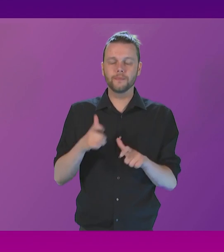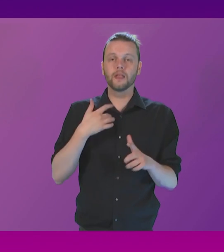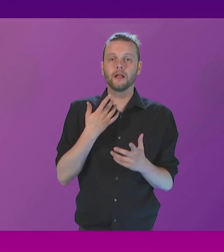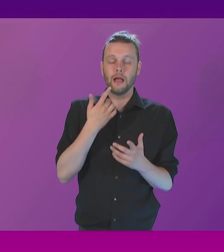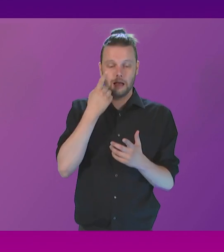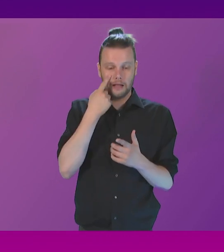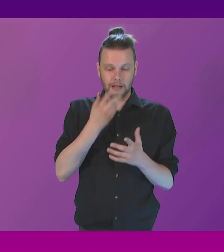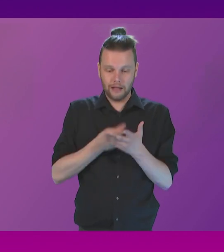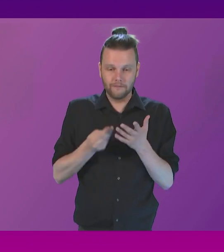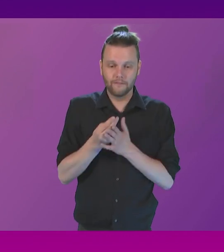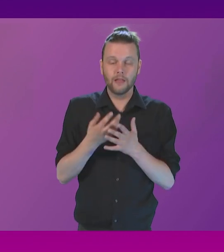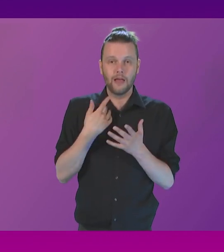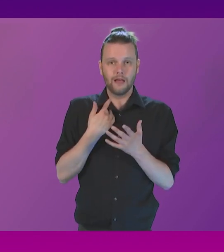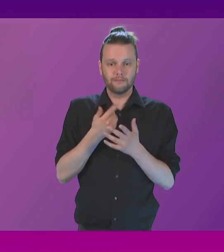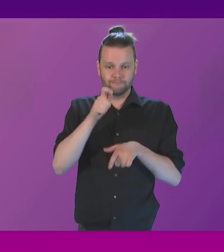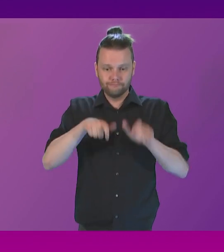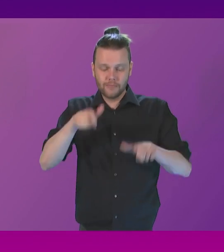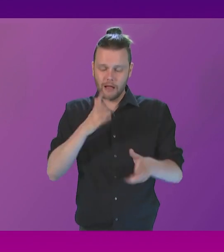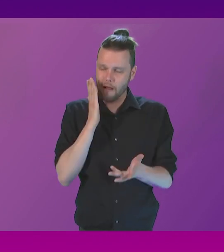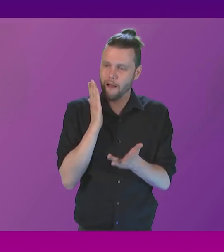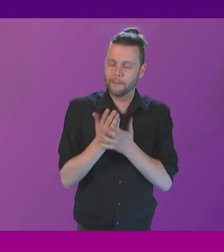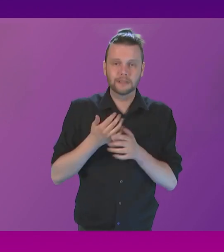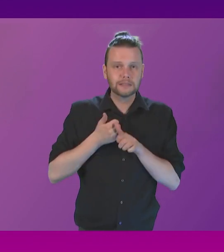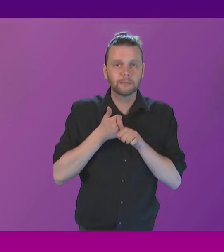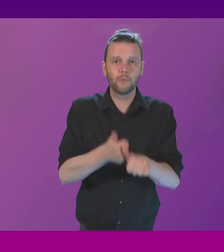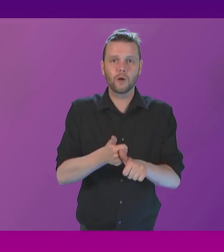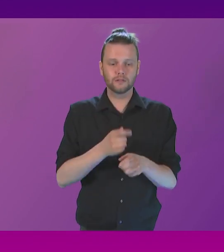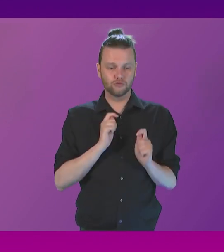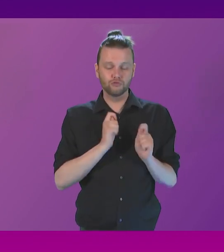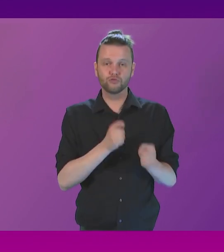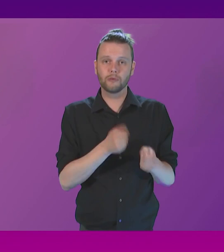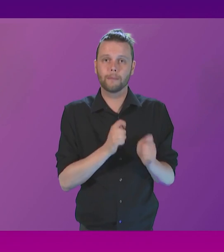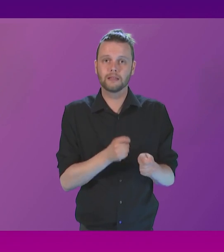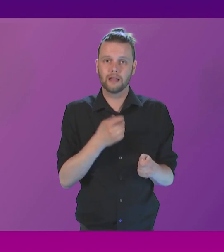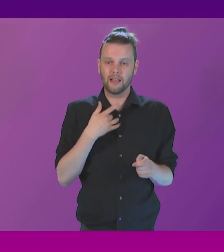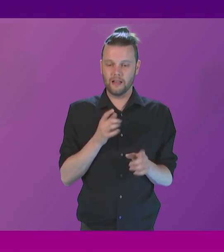giving patients absolutely the best support and treatment, which is what they need and deserve.